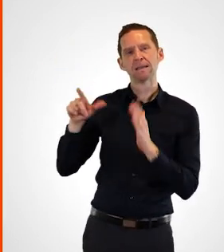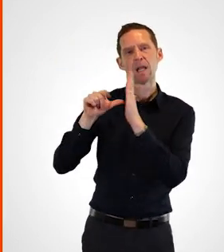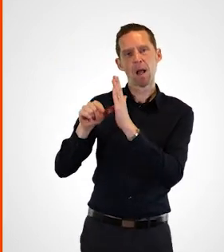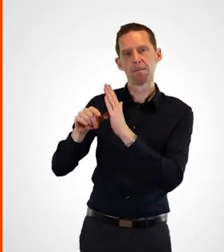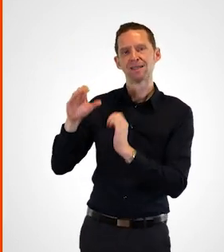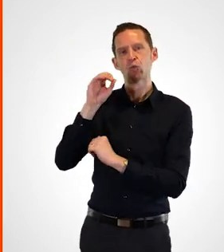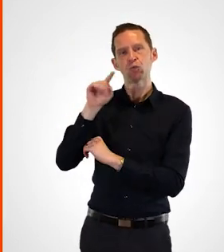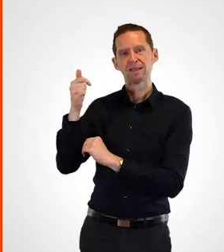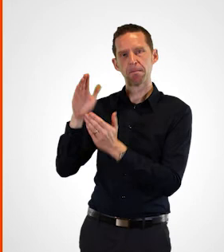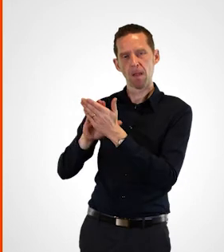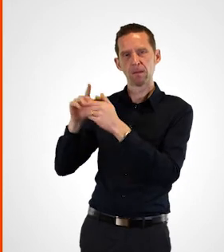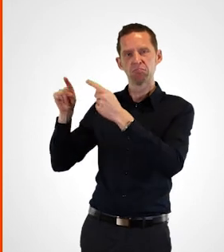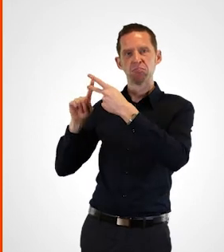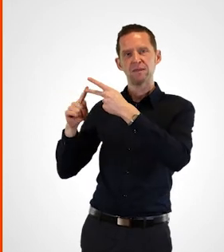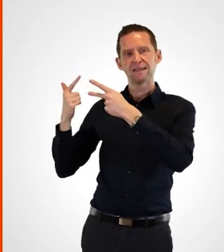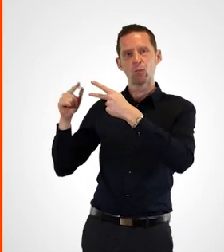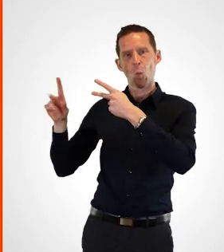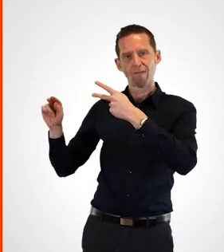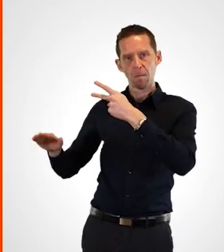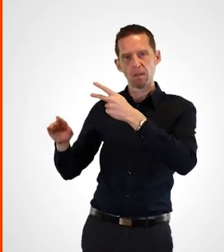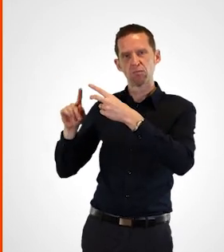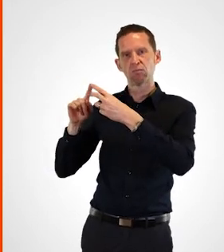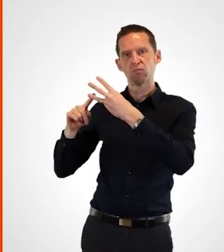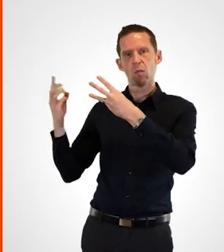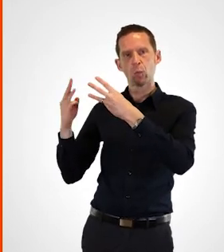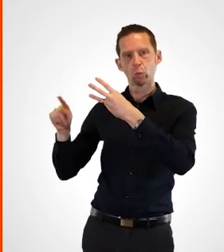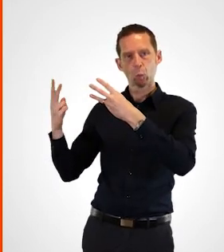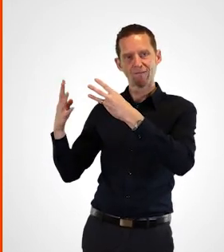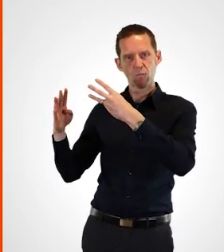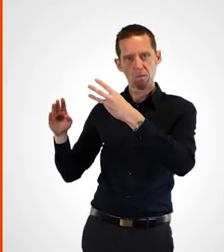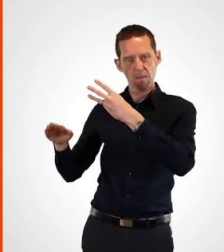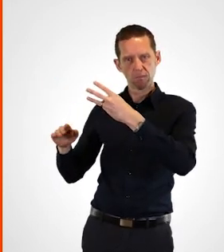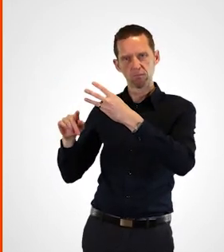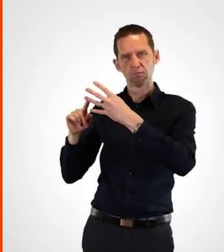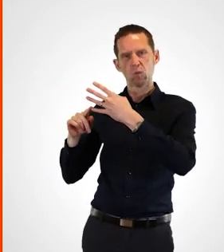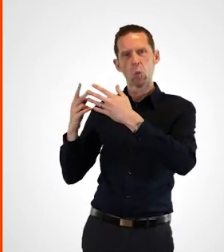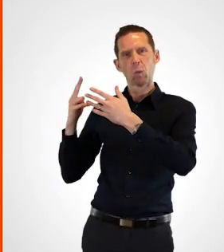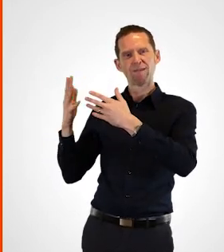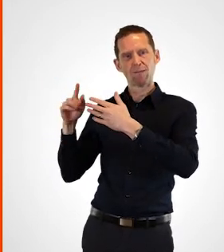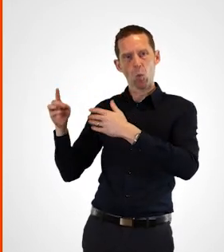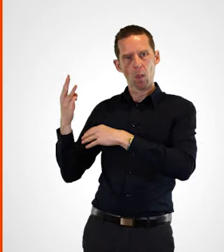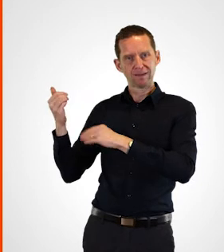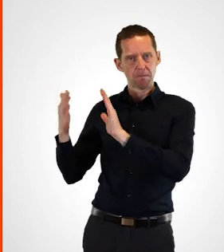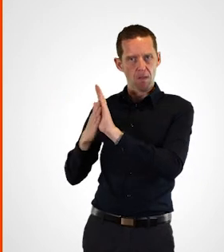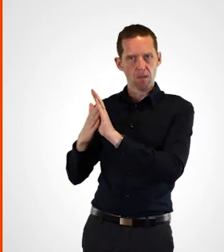so 0 to 6 months, 7 to 12 months, 13 to 24 months, and 25 to 36 months.